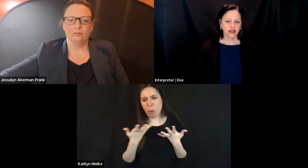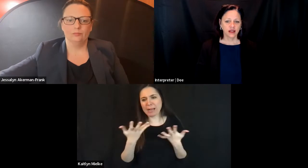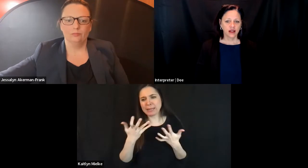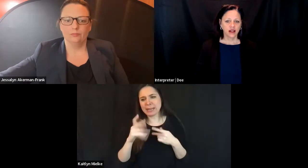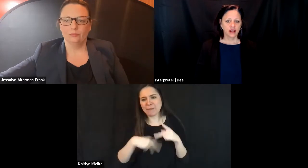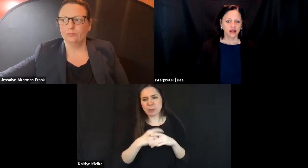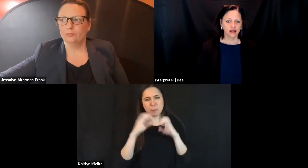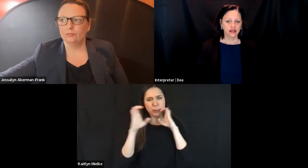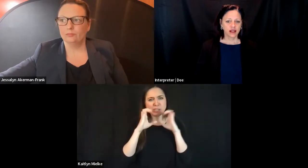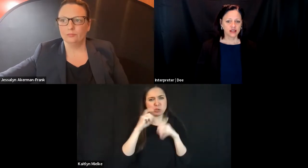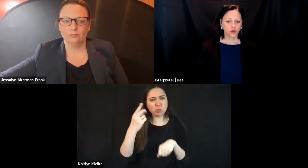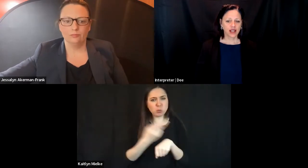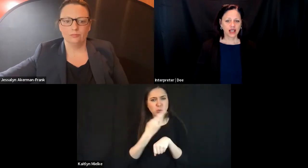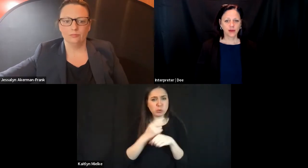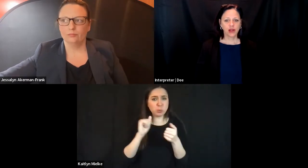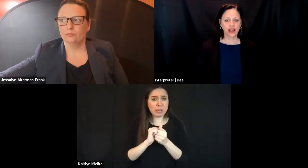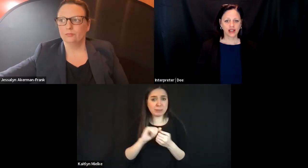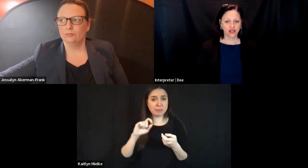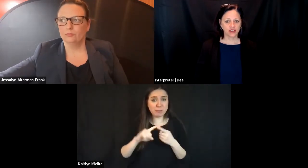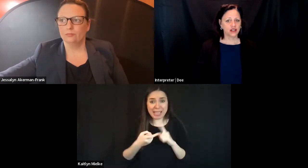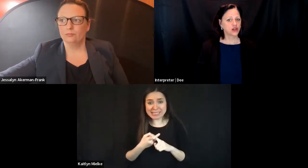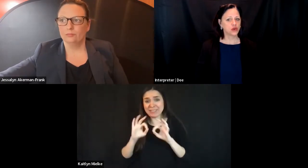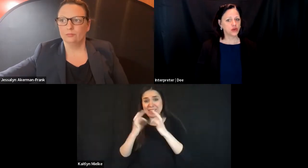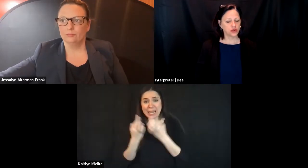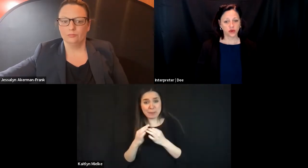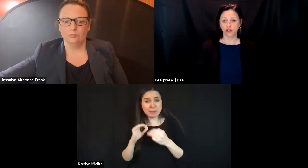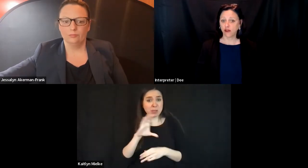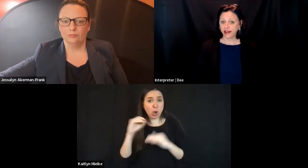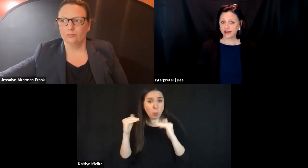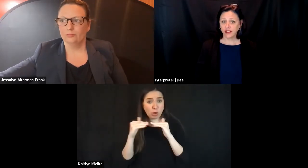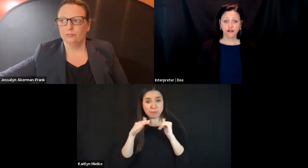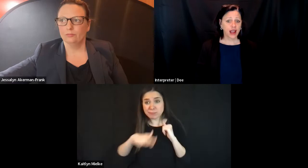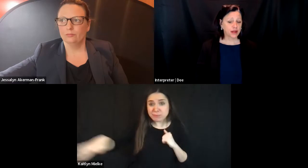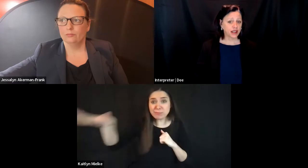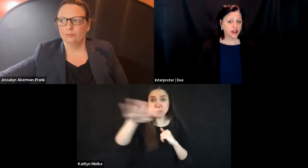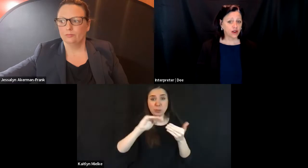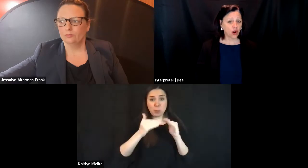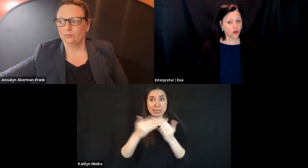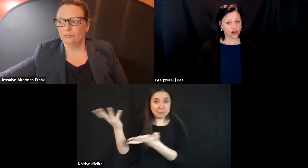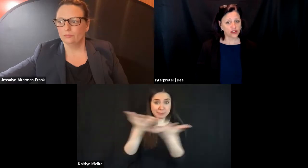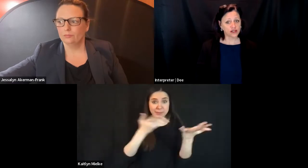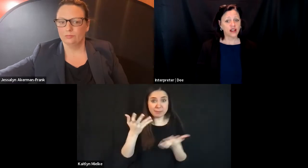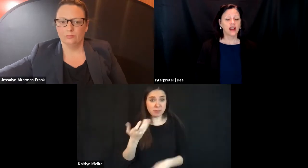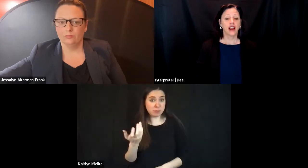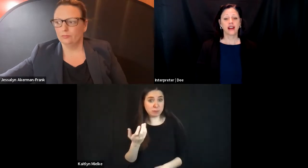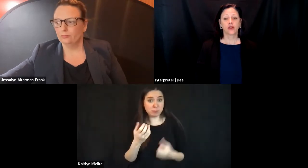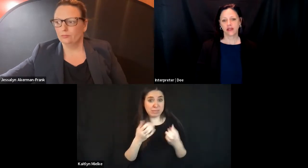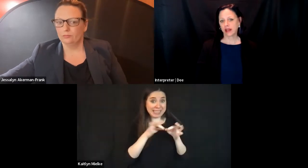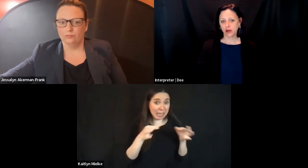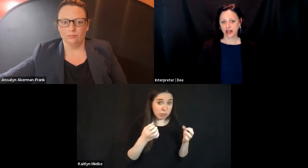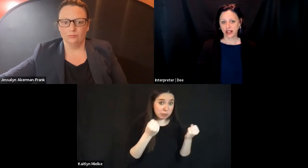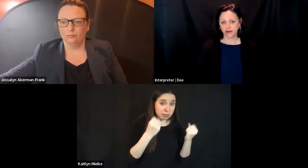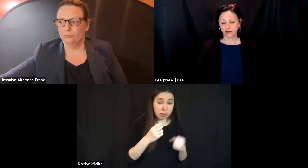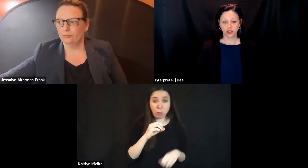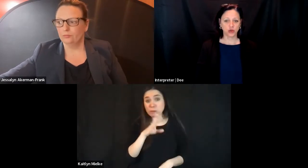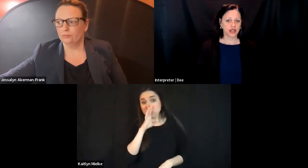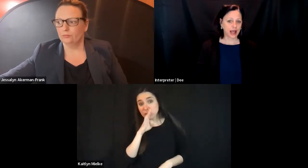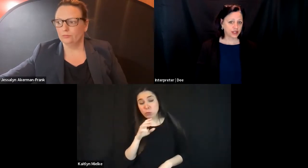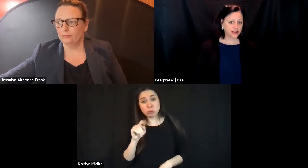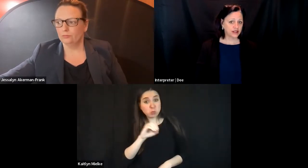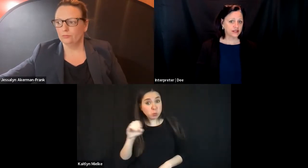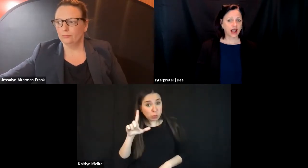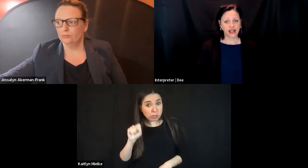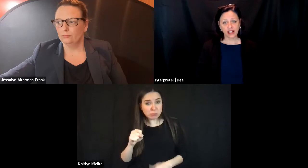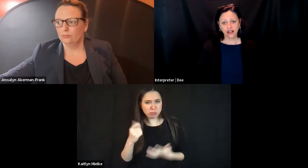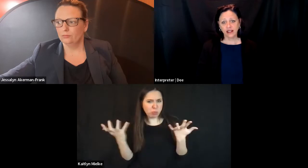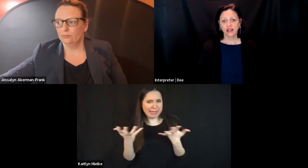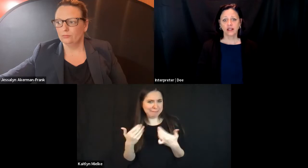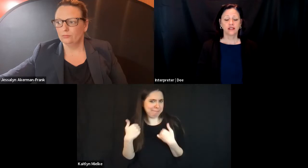We will focus on communication in our next question.